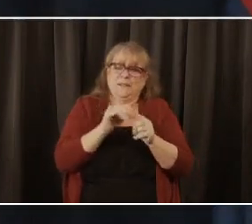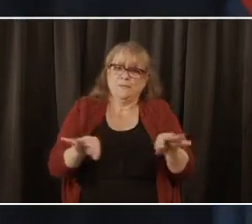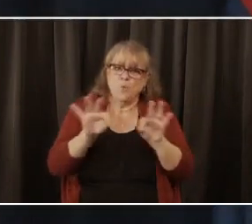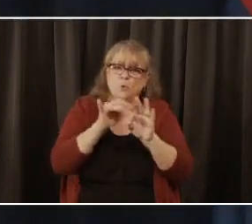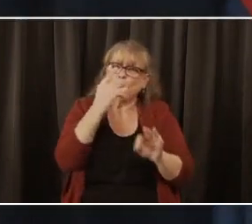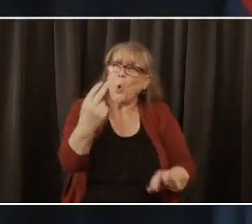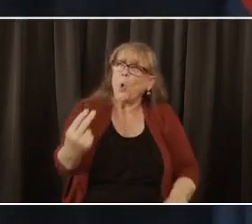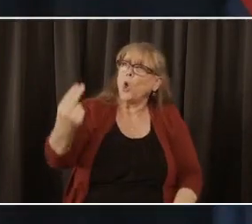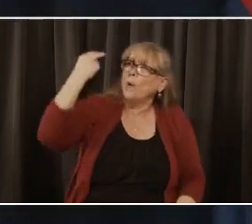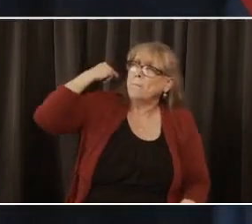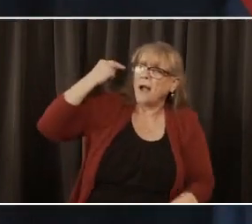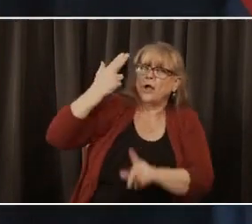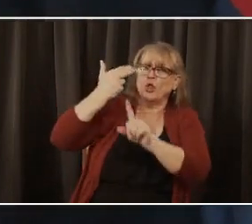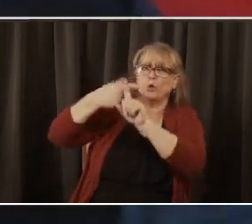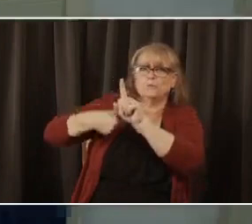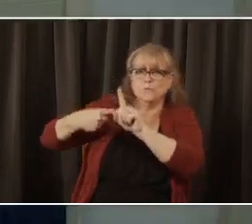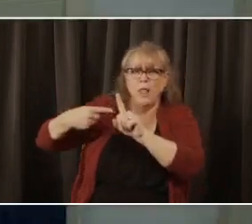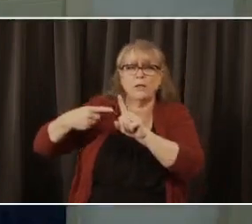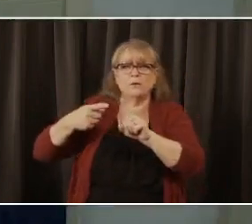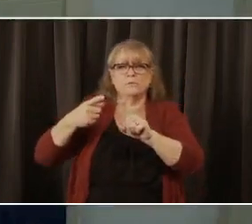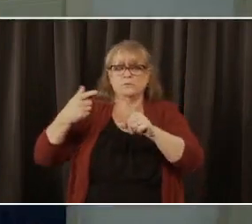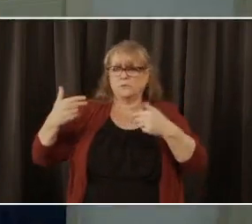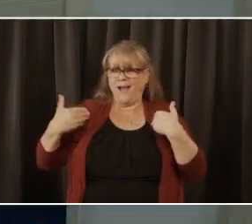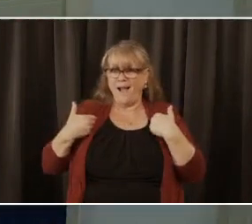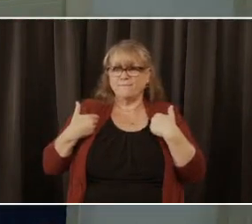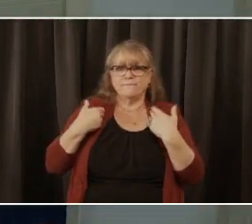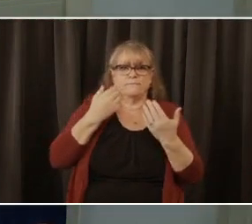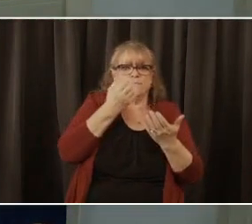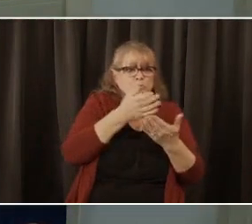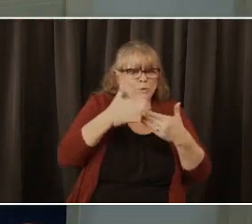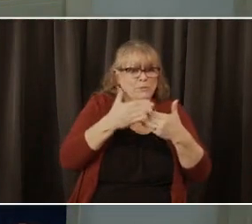Thank you Governor. Thank you everybody for joining us today. As the governor mentioned